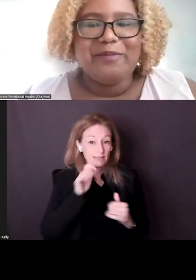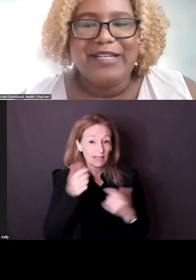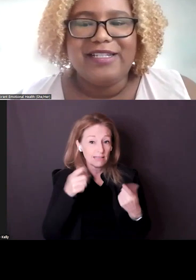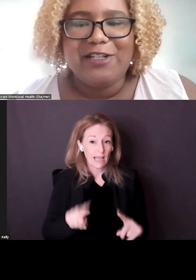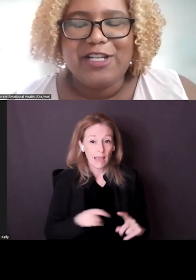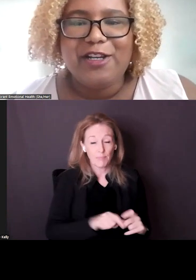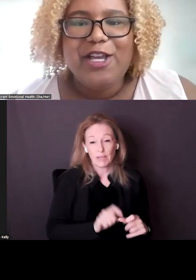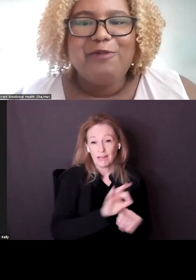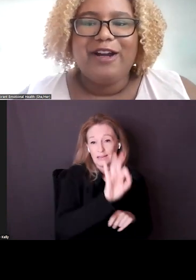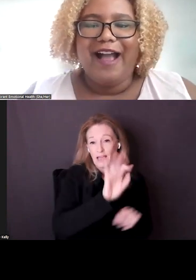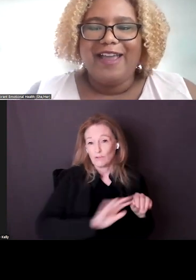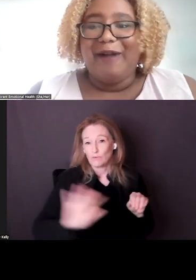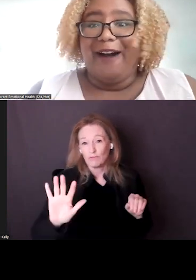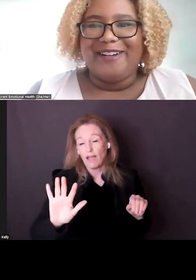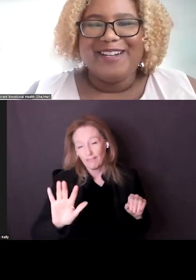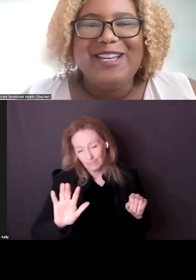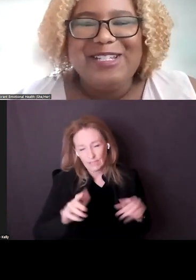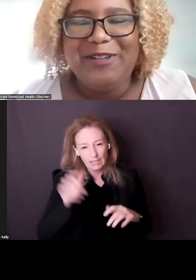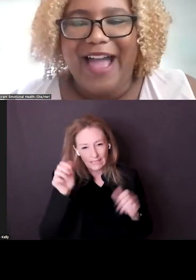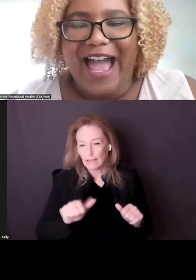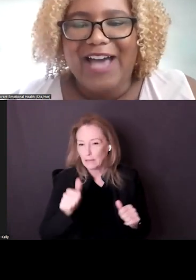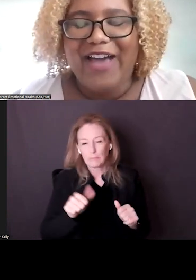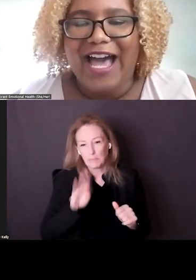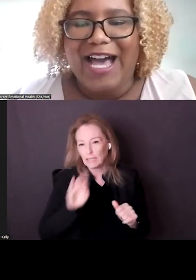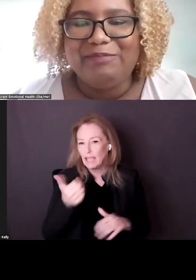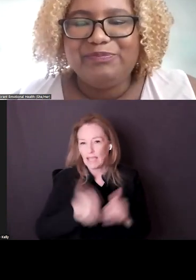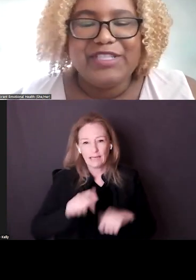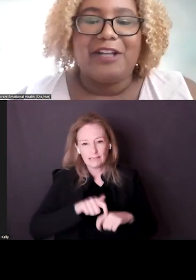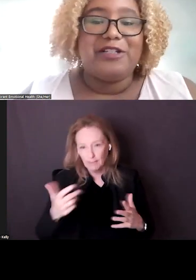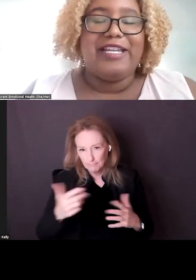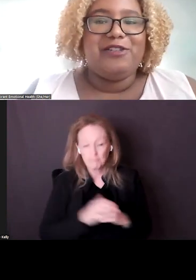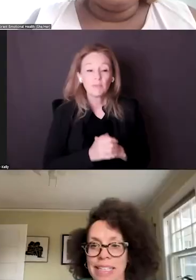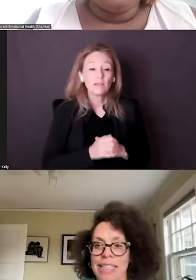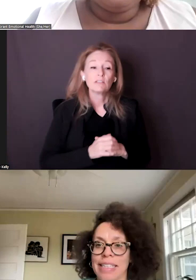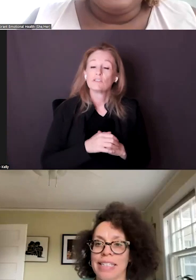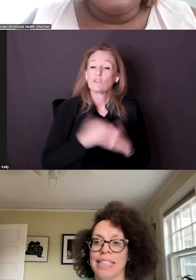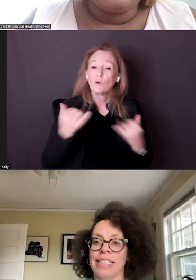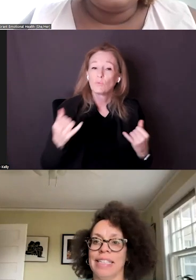FEATURED PRESENCE WHERE I AM HONORED TO HAVE DOCTOR TIA DOLE WITH US.